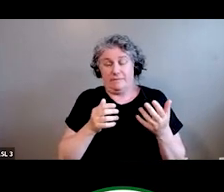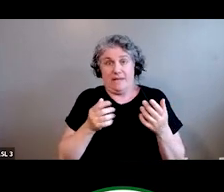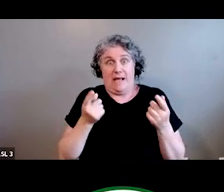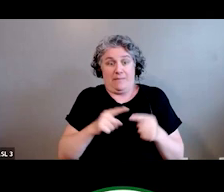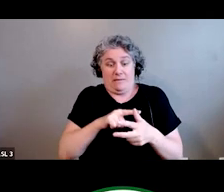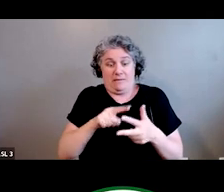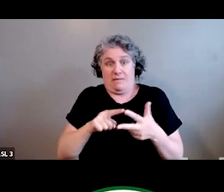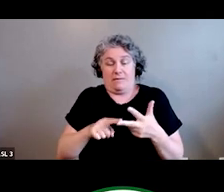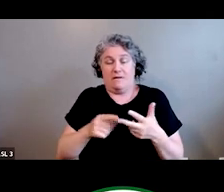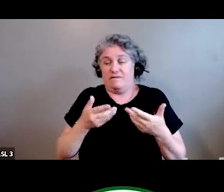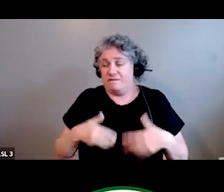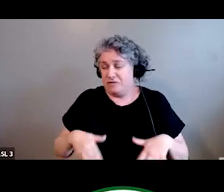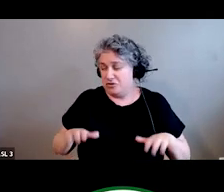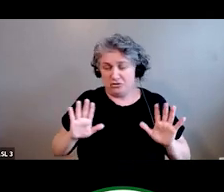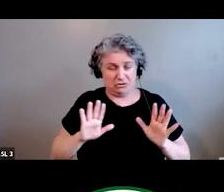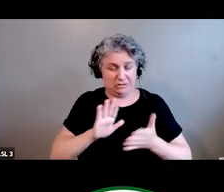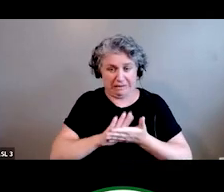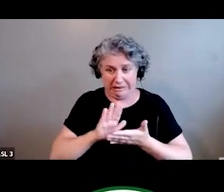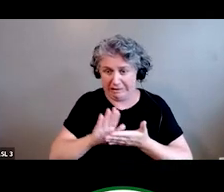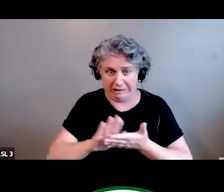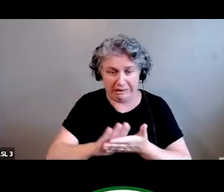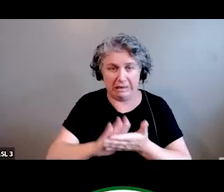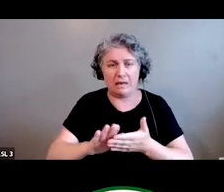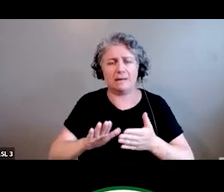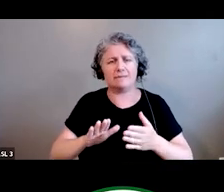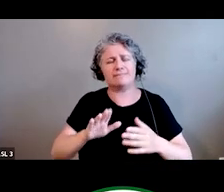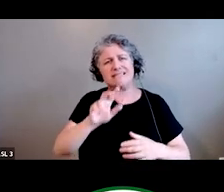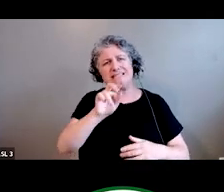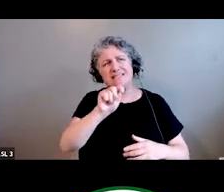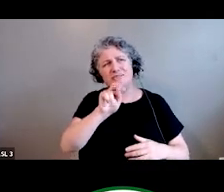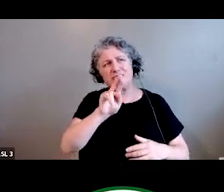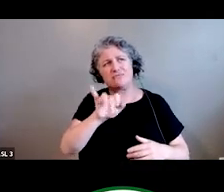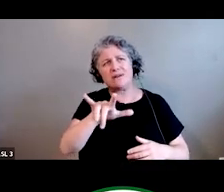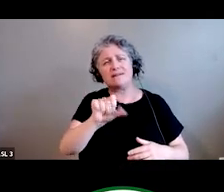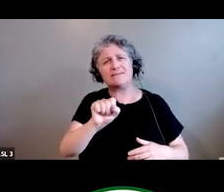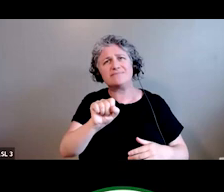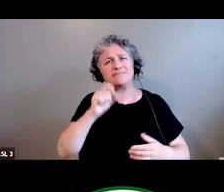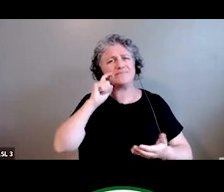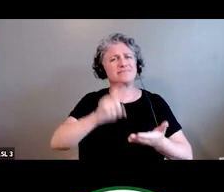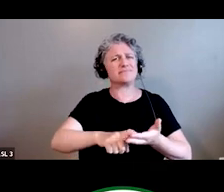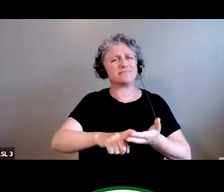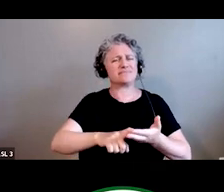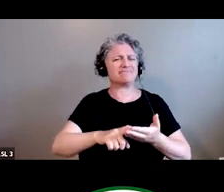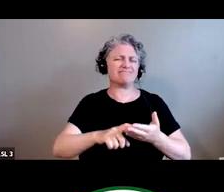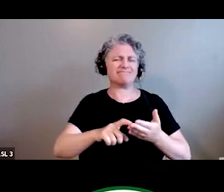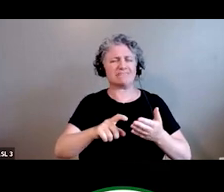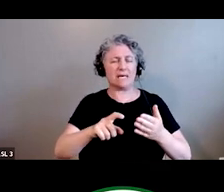of cleanup, right? So we have like this initial cleanup that happens and, a lot of people then have access to the trail again.